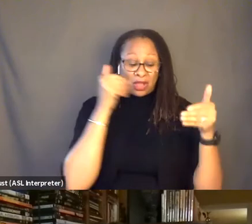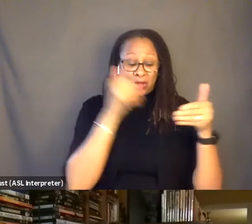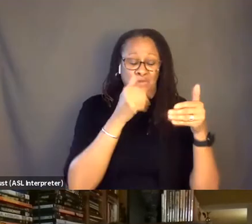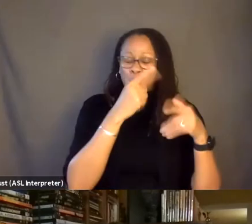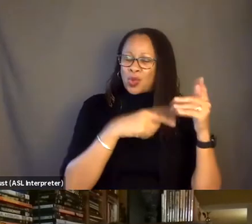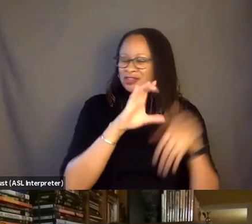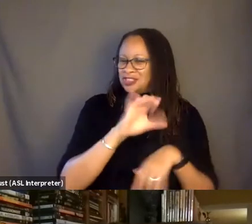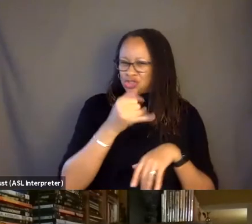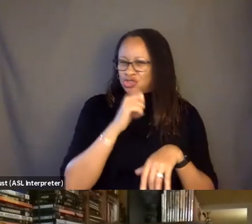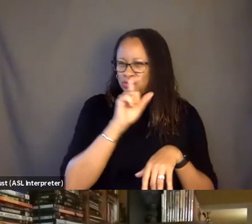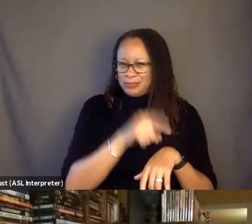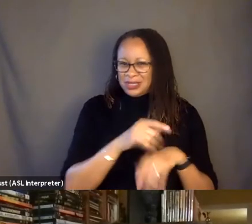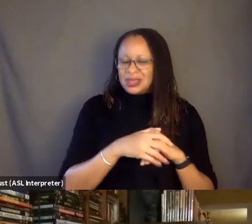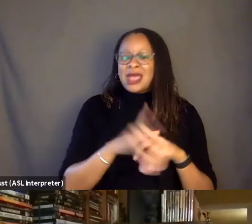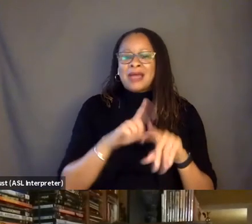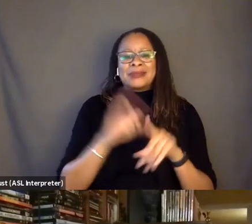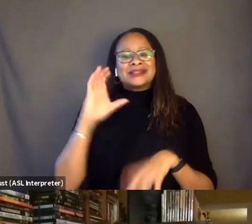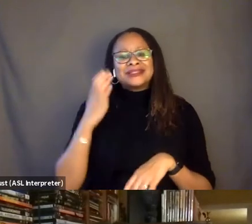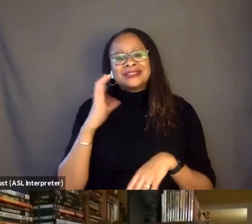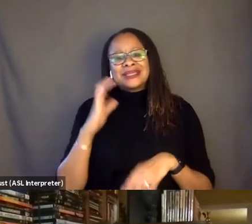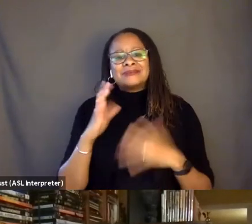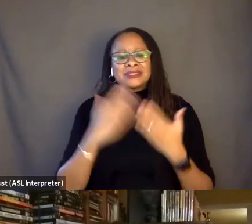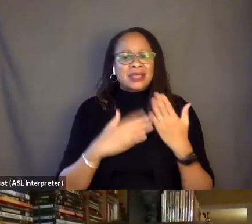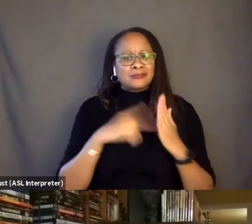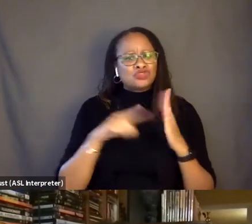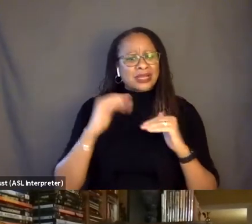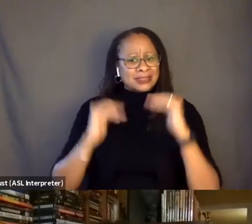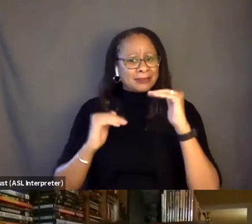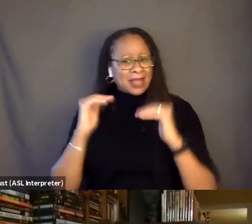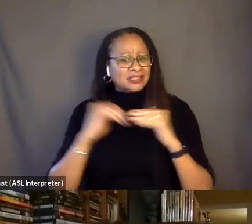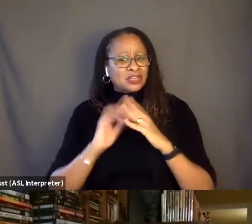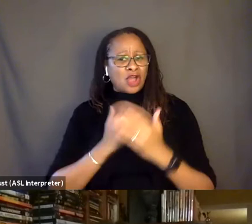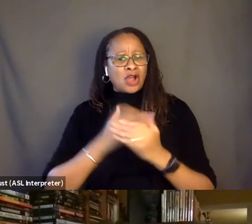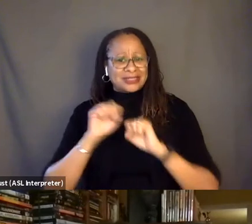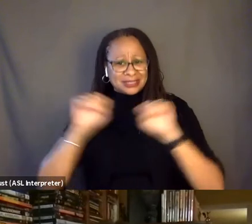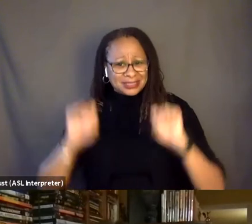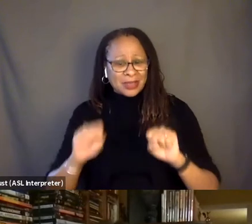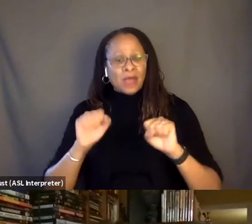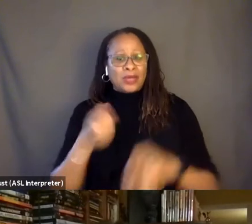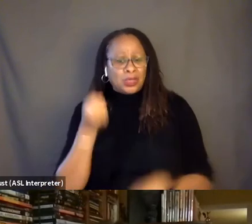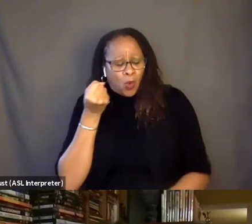there's some, there still seems to be some checks and balances in our system that we can hang on to.